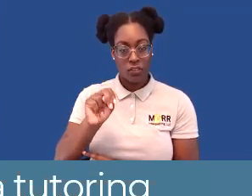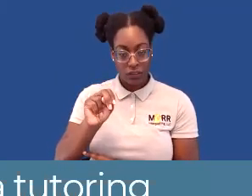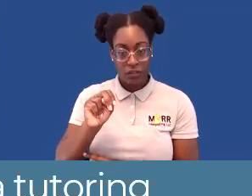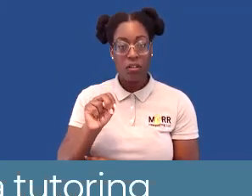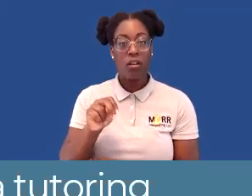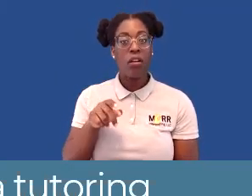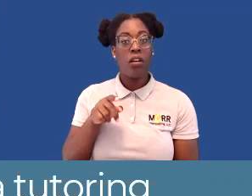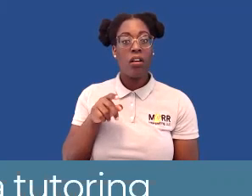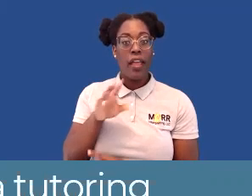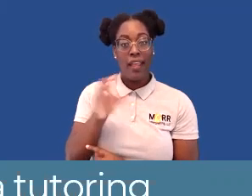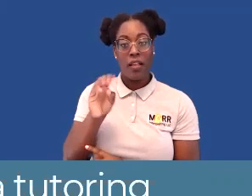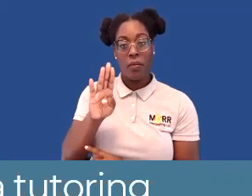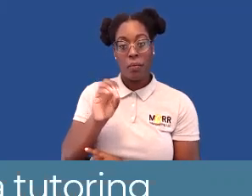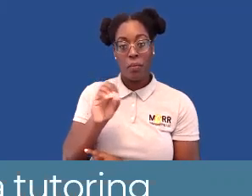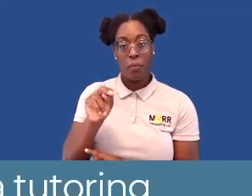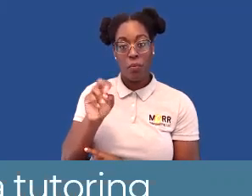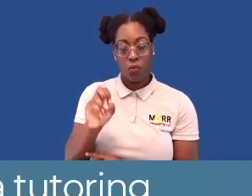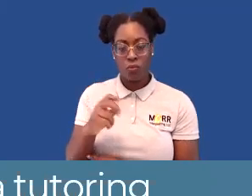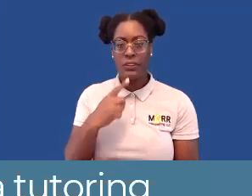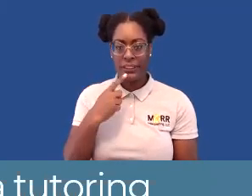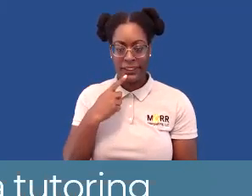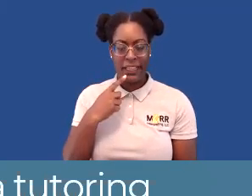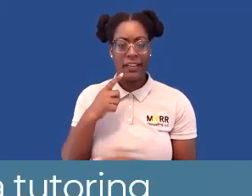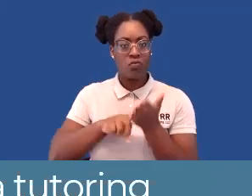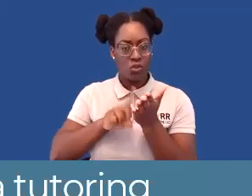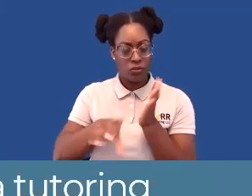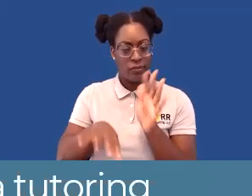asynchronous screen- or video cast feedback for writers